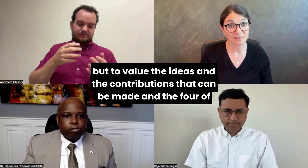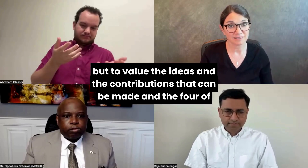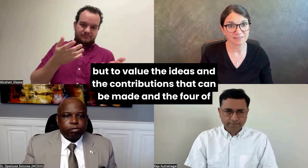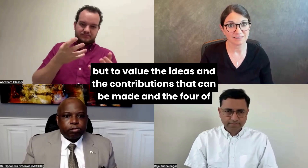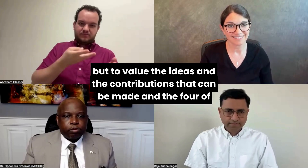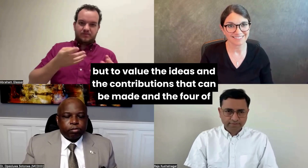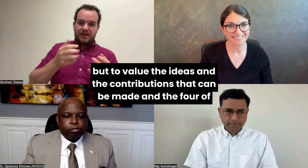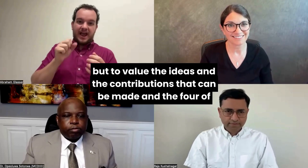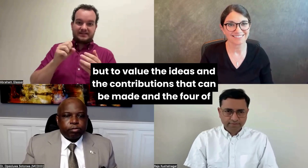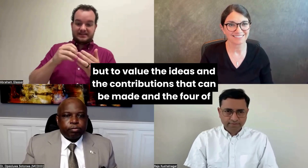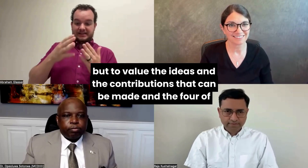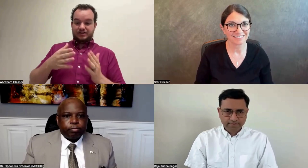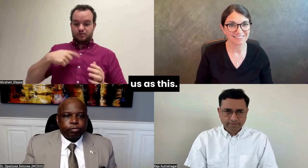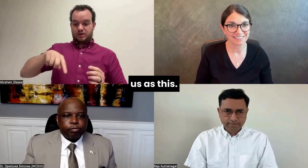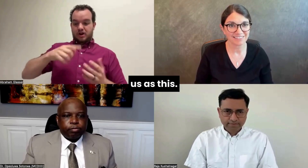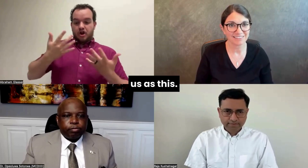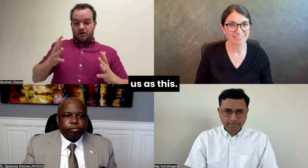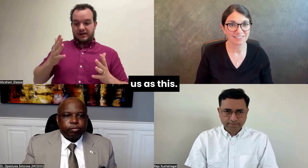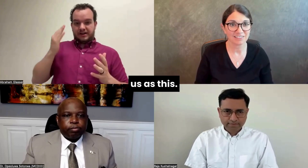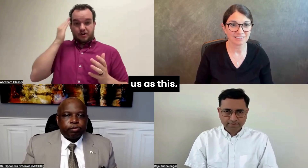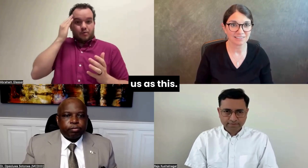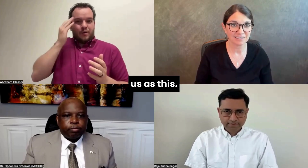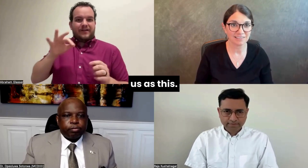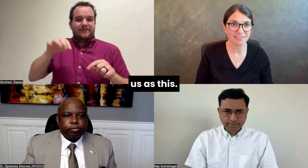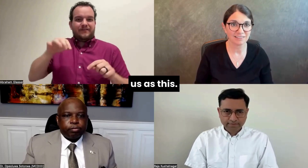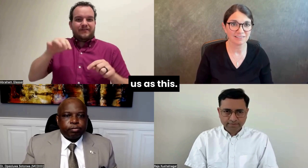us as this.